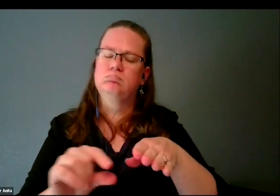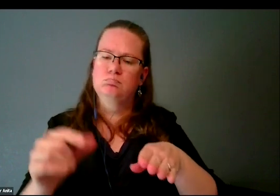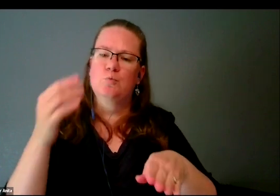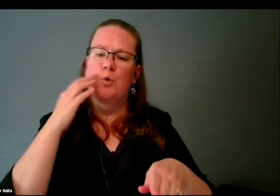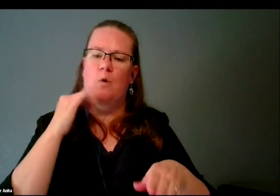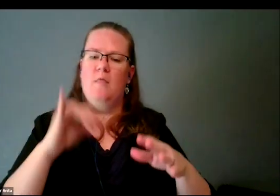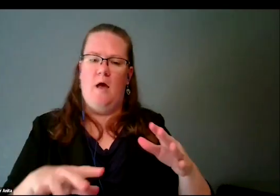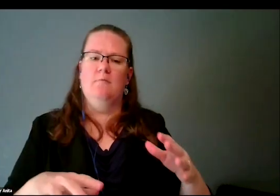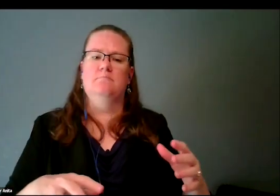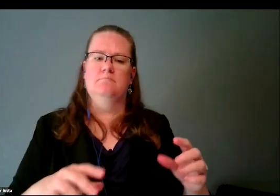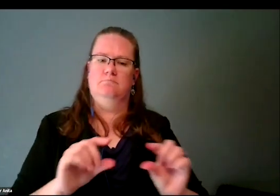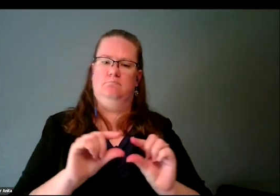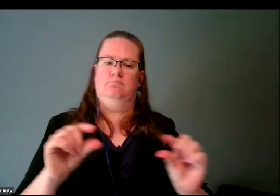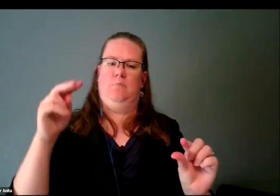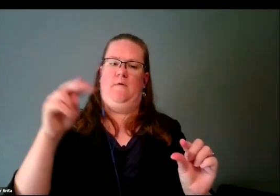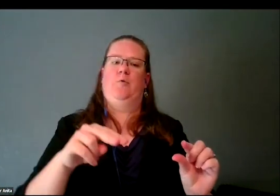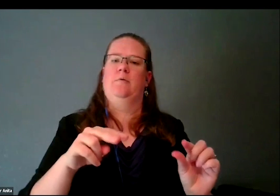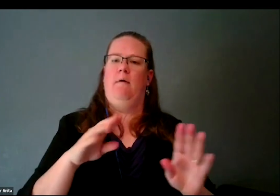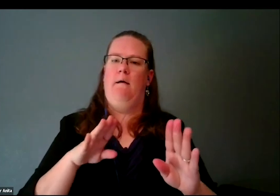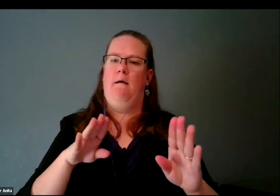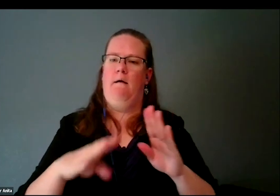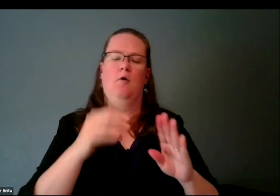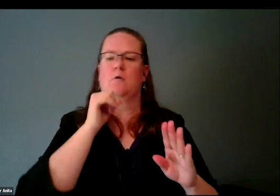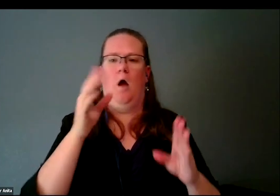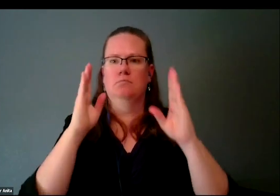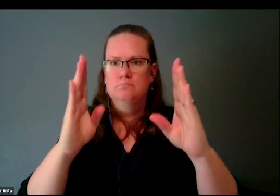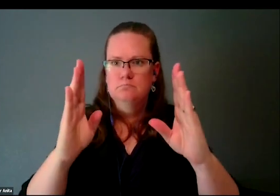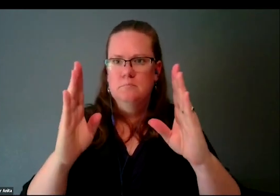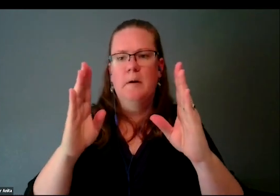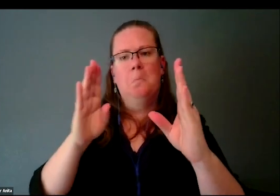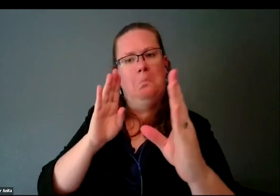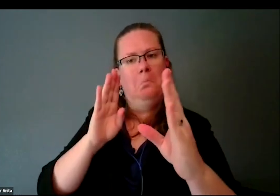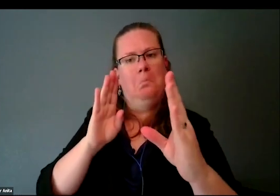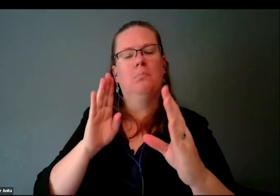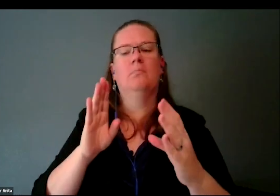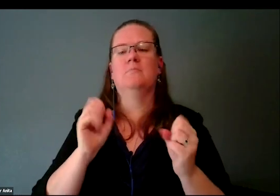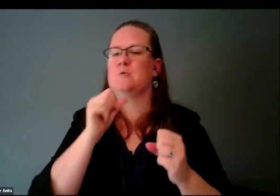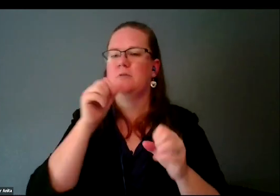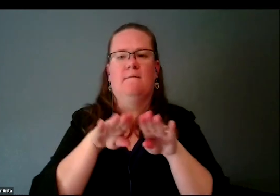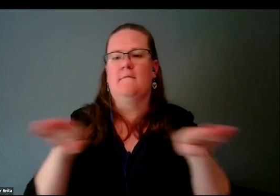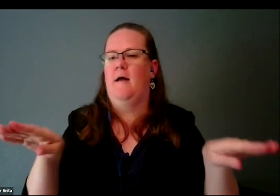that we're viewing this at an angle and not straight on, so it's not a flat 2D image.